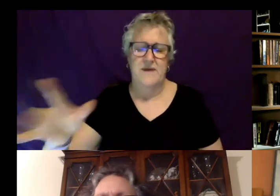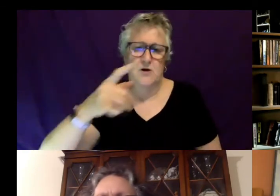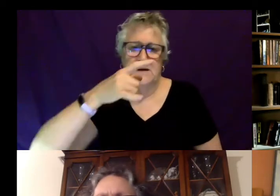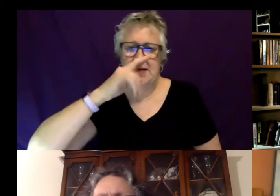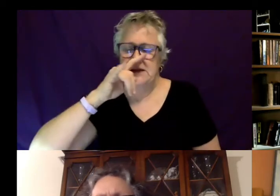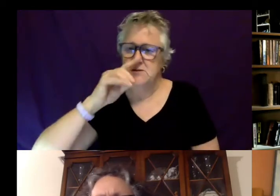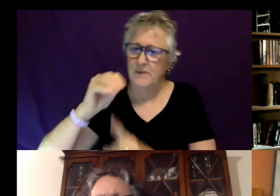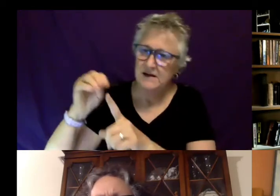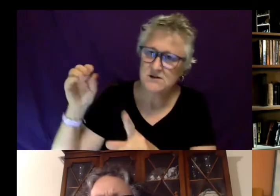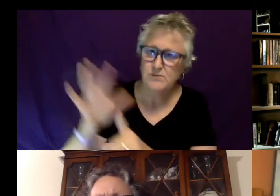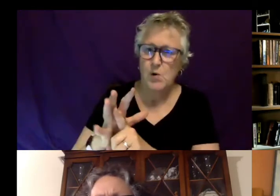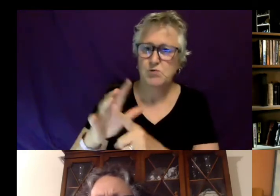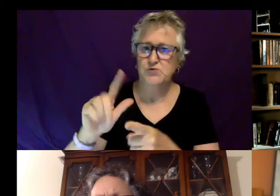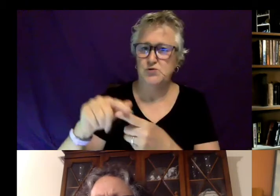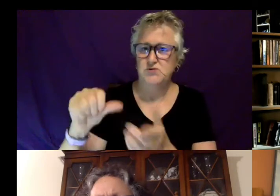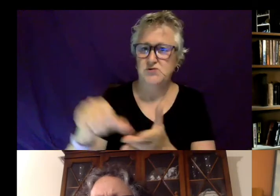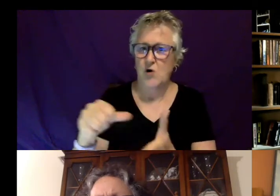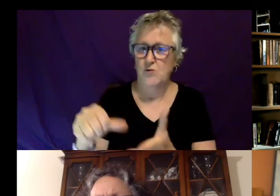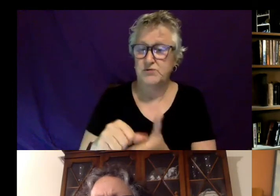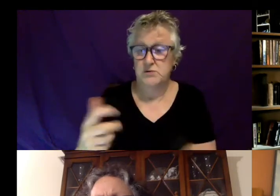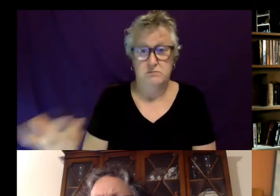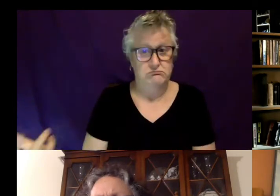some reason! I guess it didn't fit into their